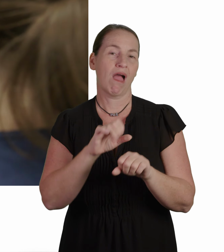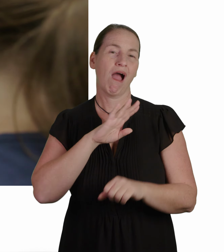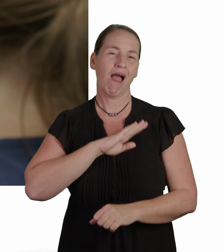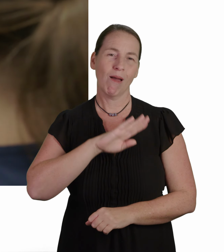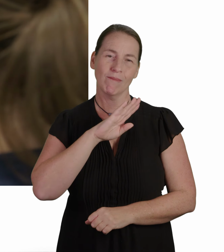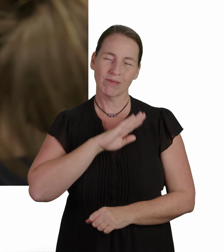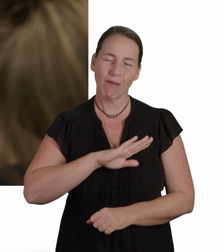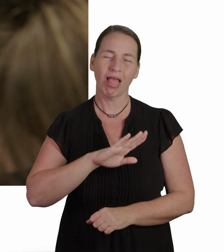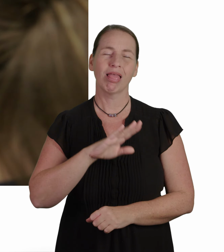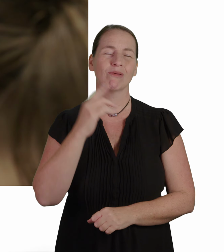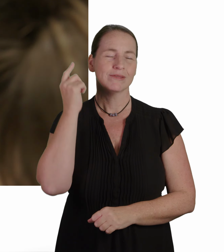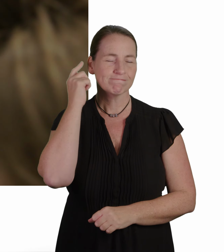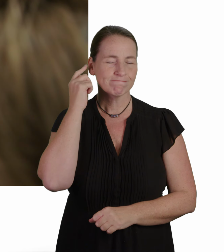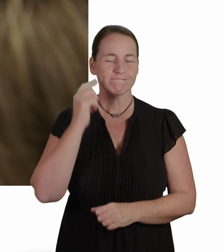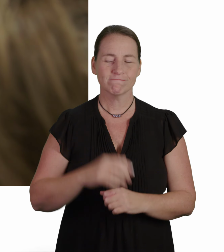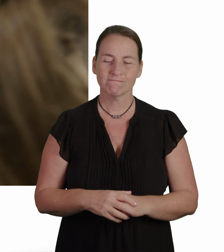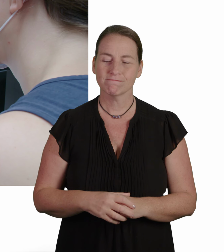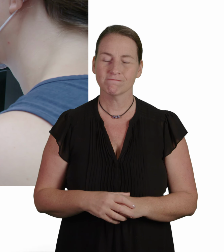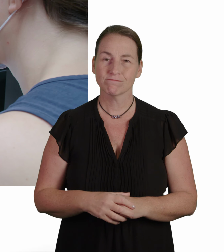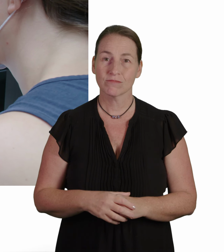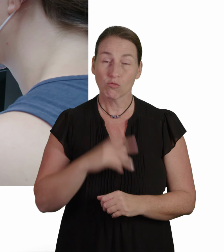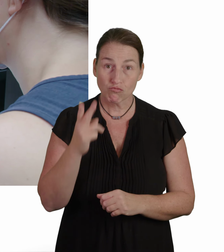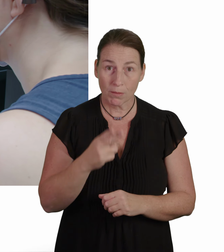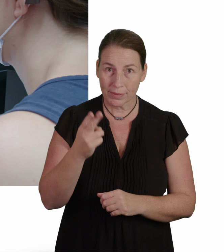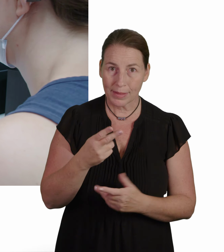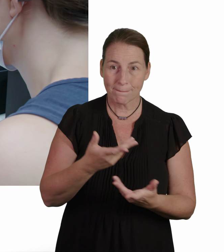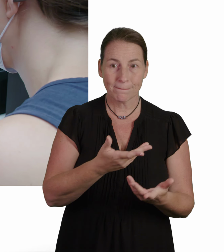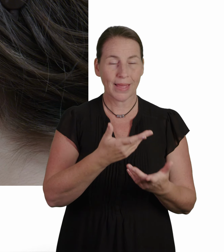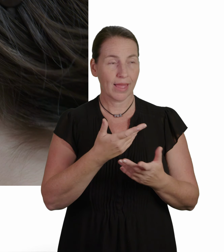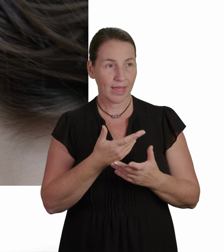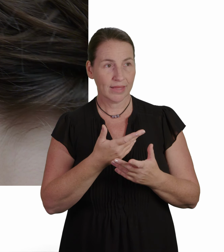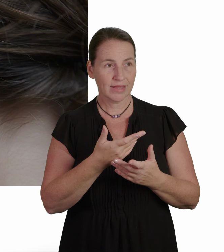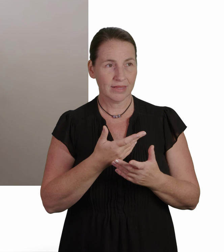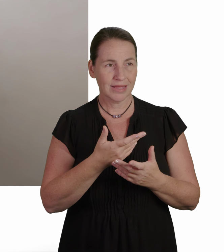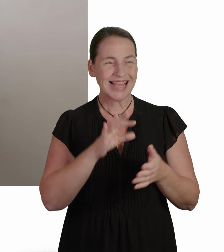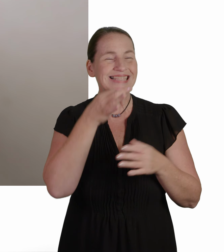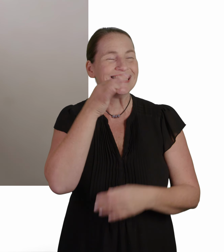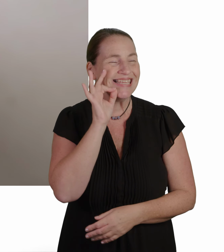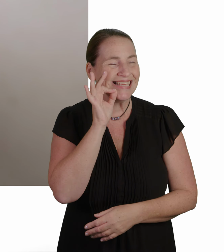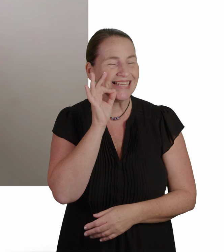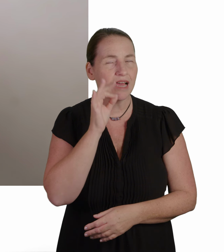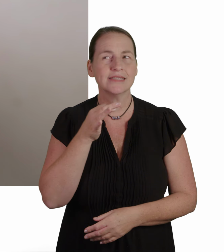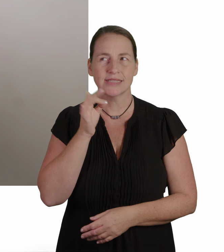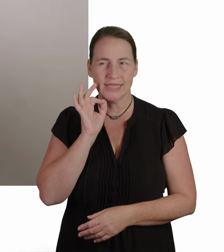and at home with the device. “Just repeat back what you hear.” “Tea.”